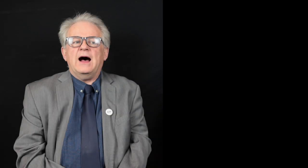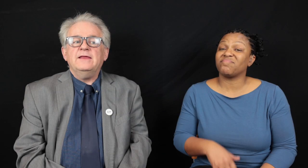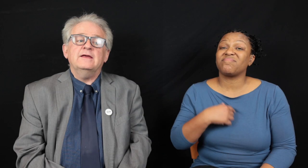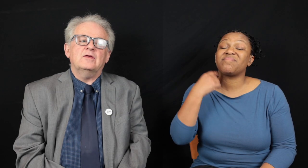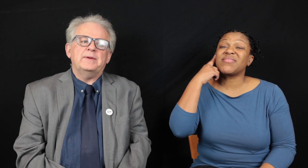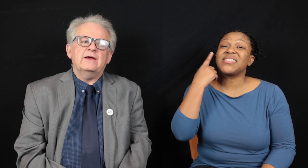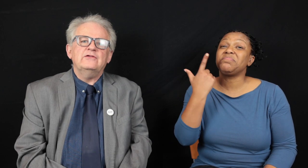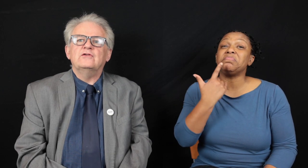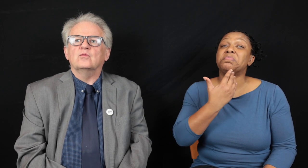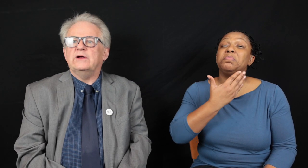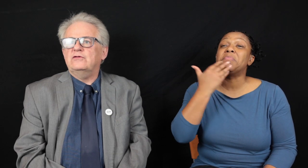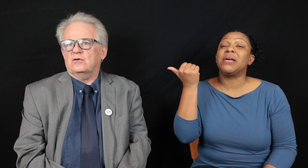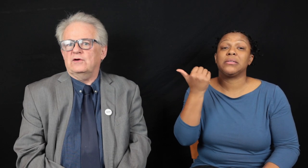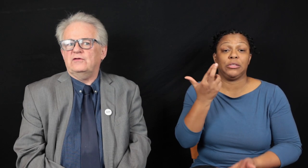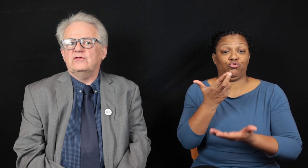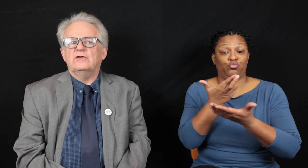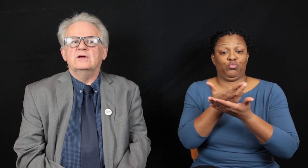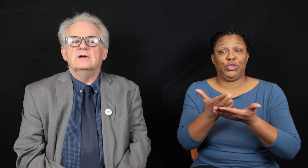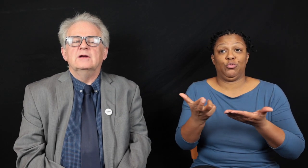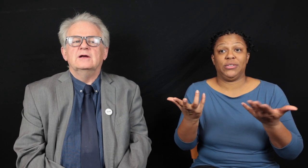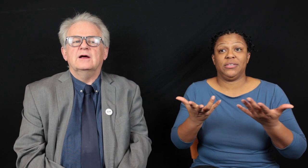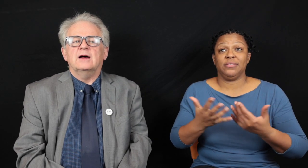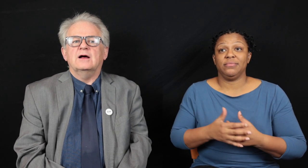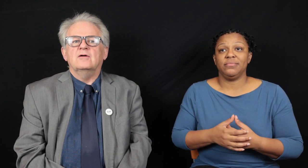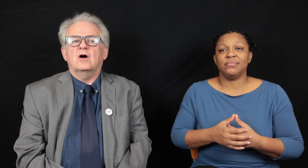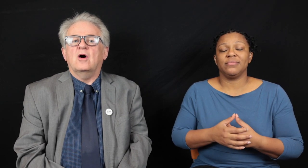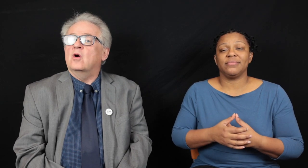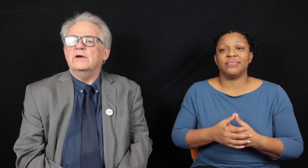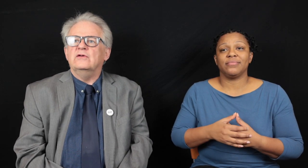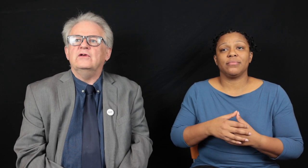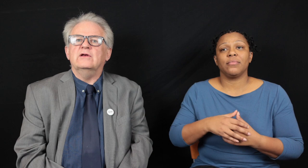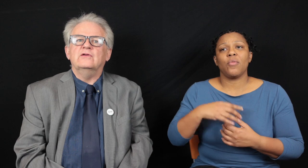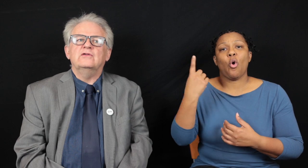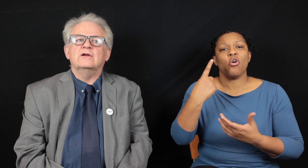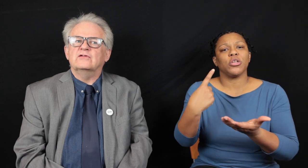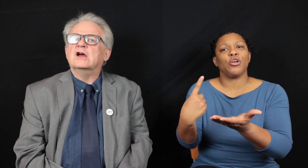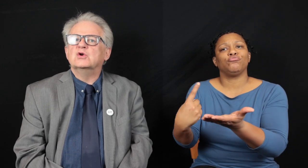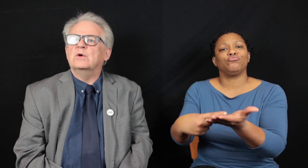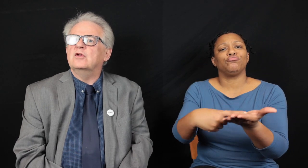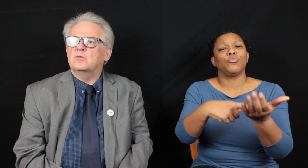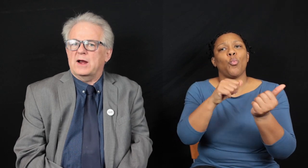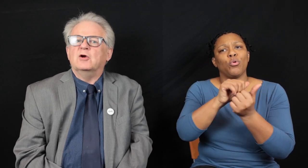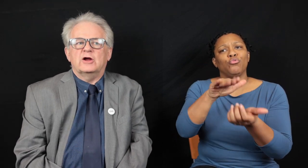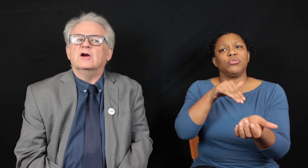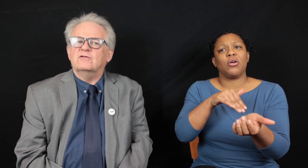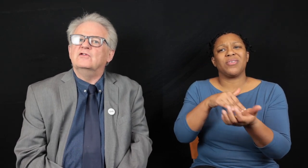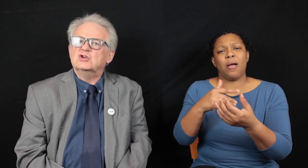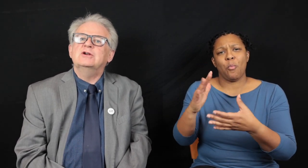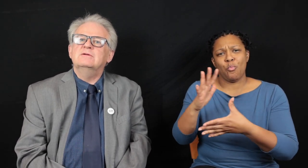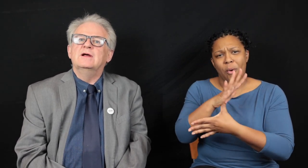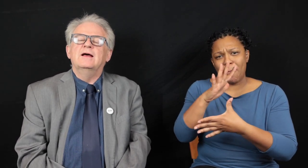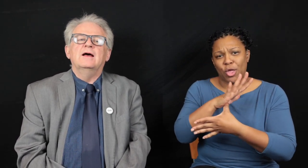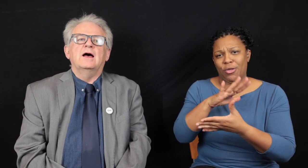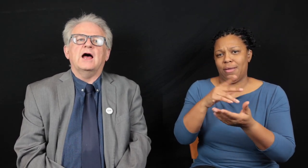Mark: I think the best resource always is discussion with your primary care physician. I